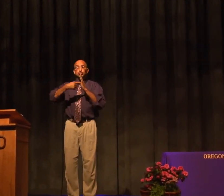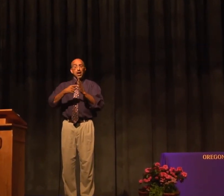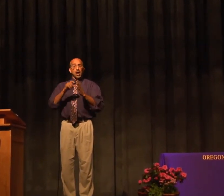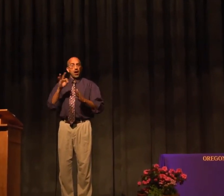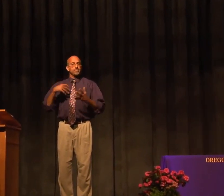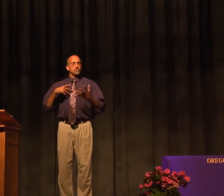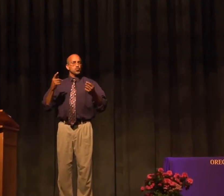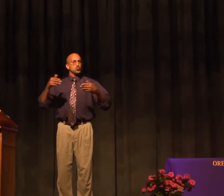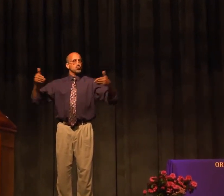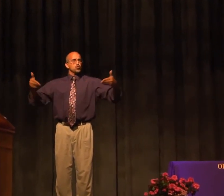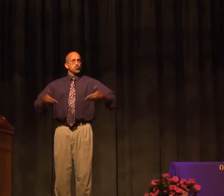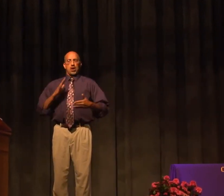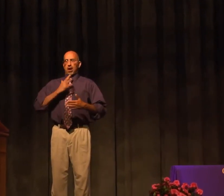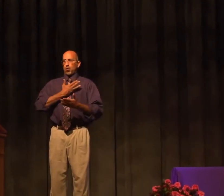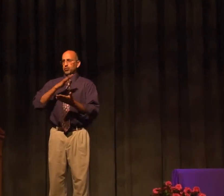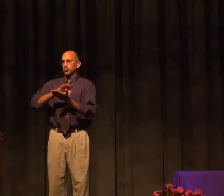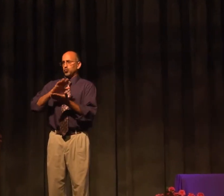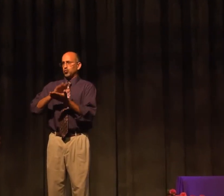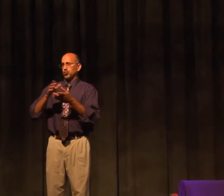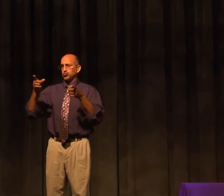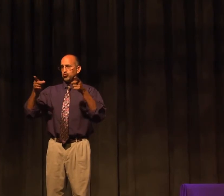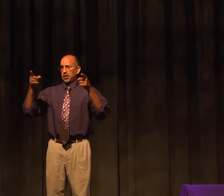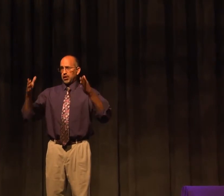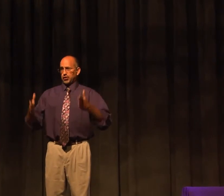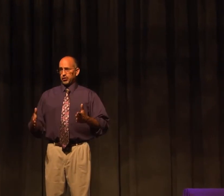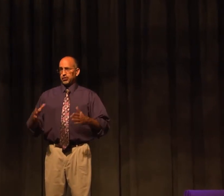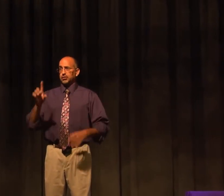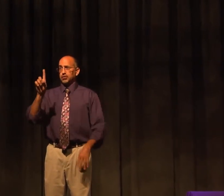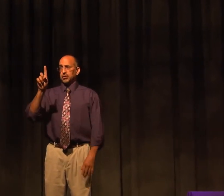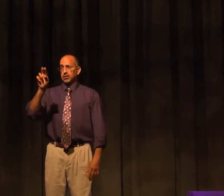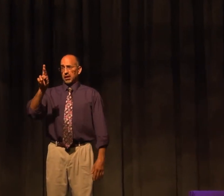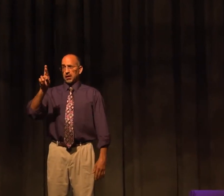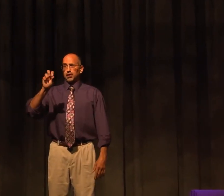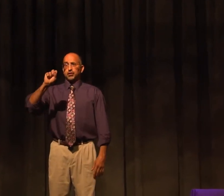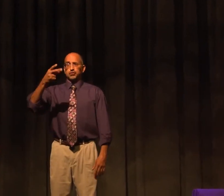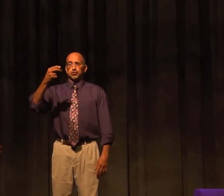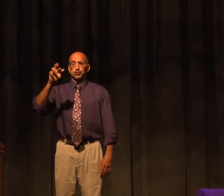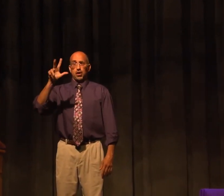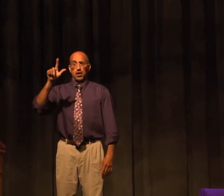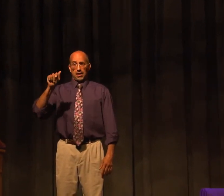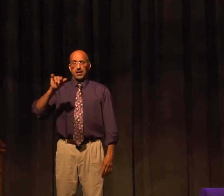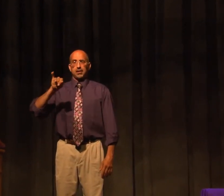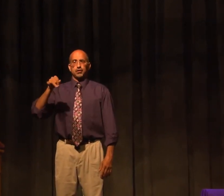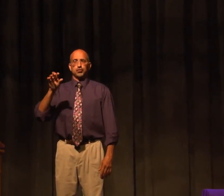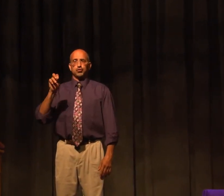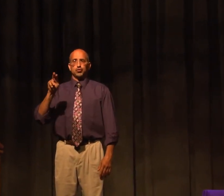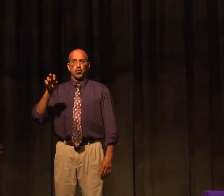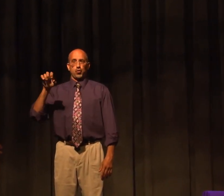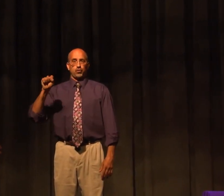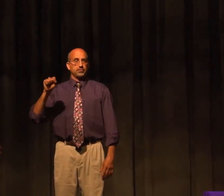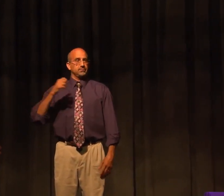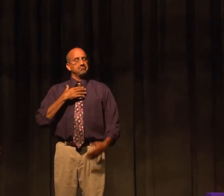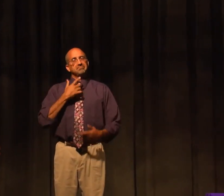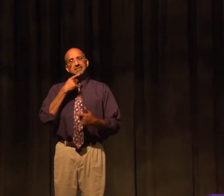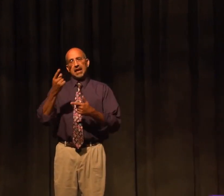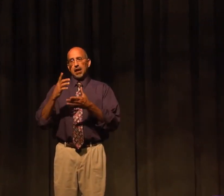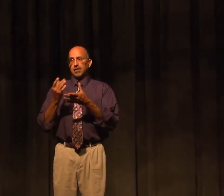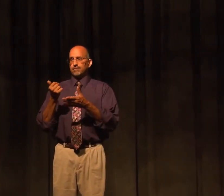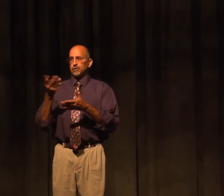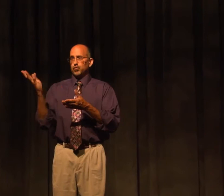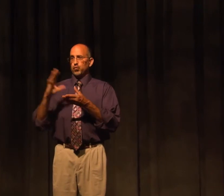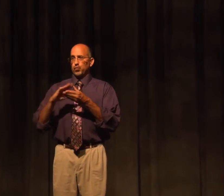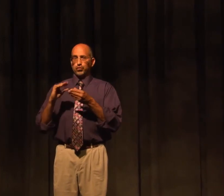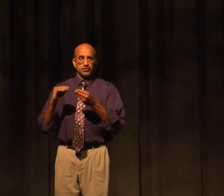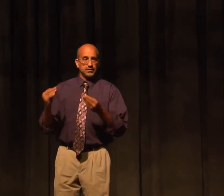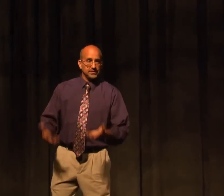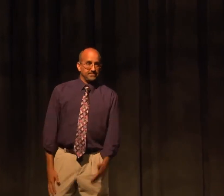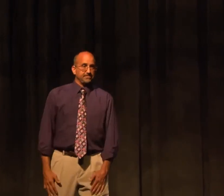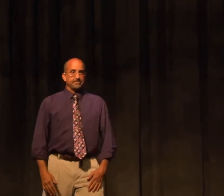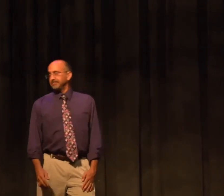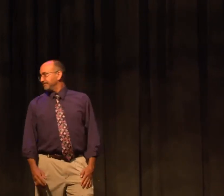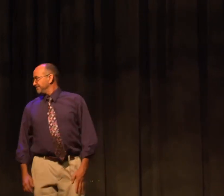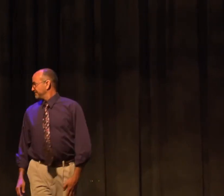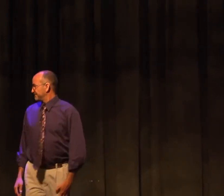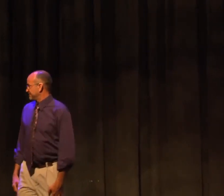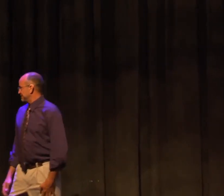To begin, I'd like to introduce our school's director, Dr. Sharla Jones, to say a few words.